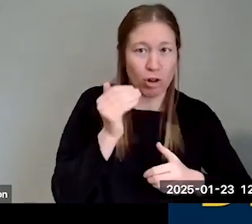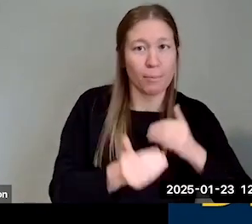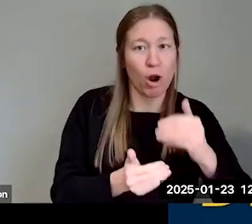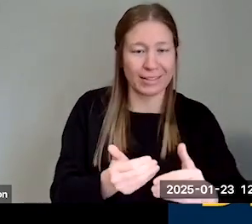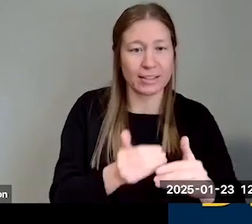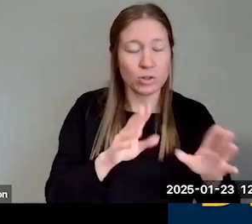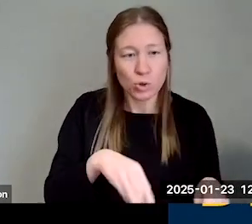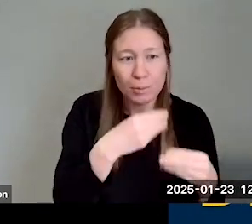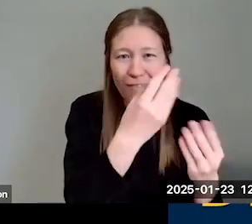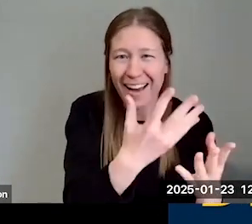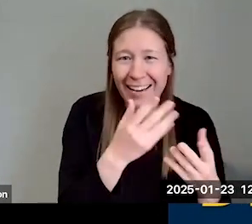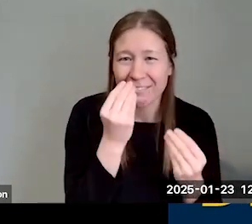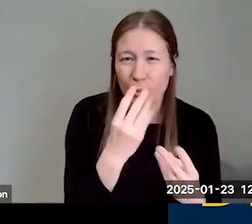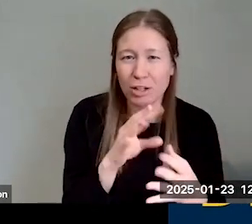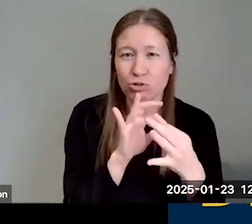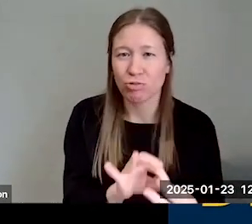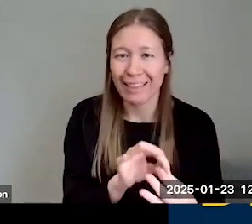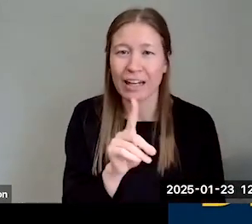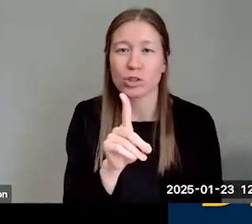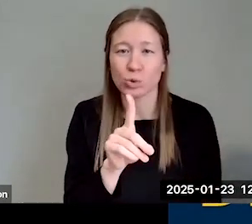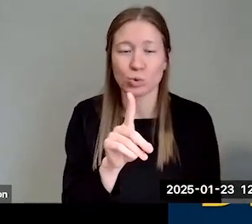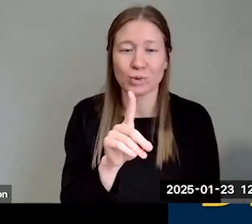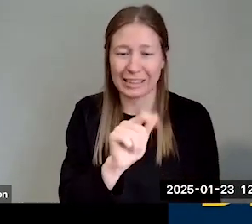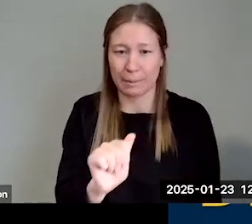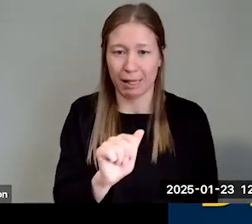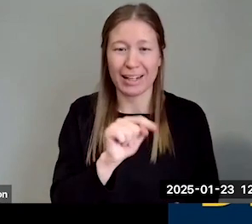that's used typically for statistical purposes only.